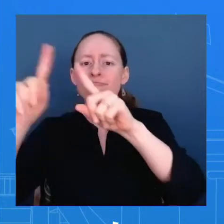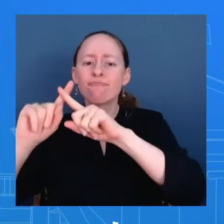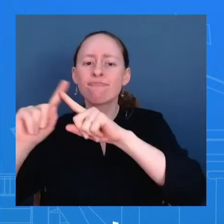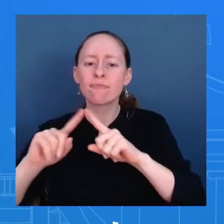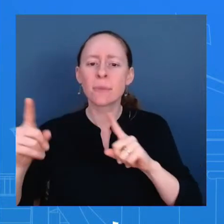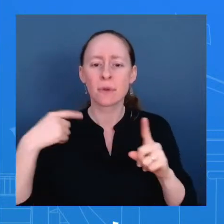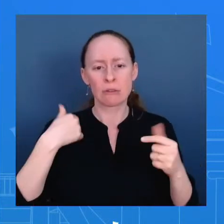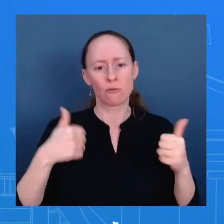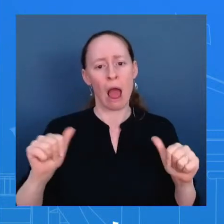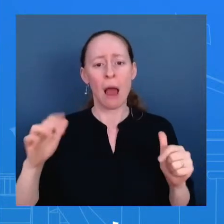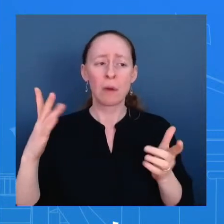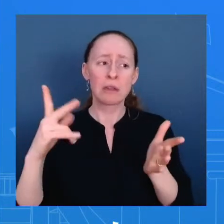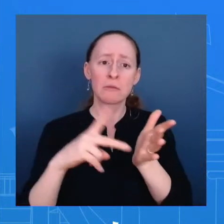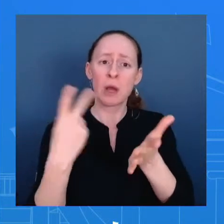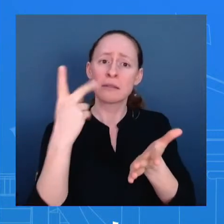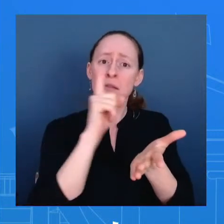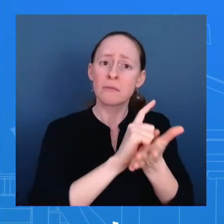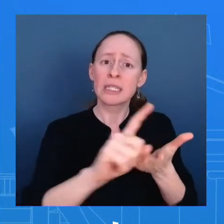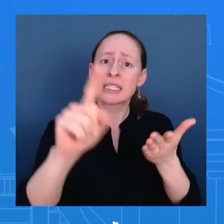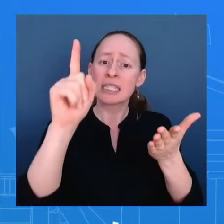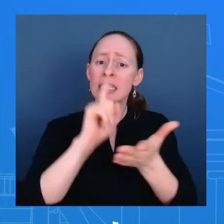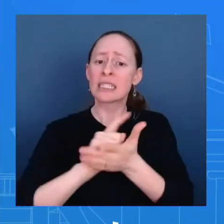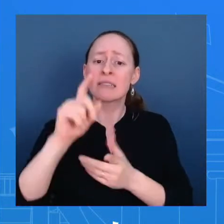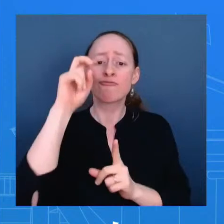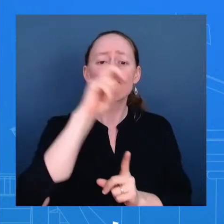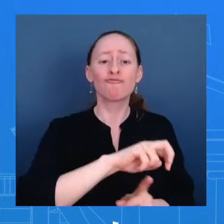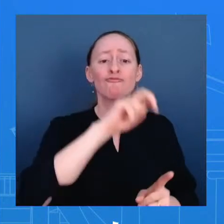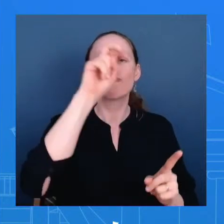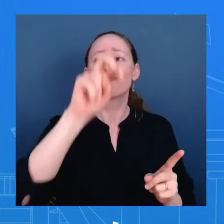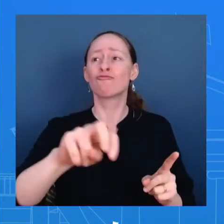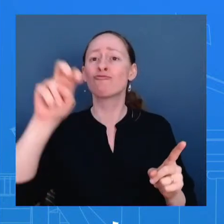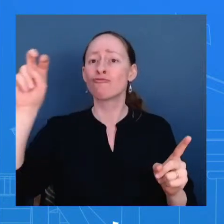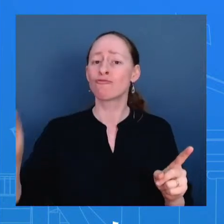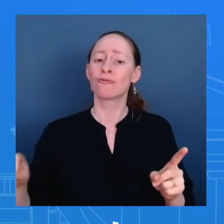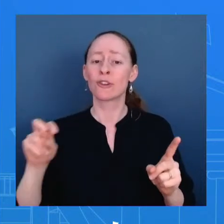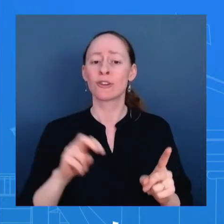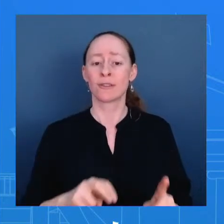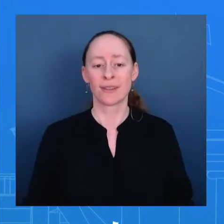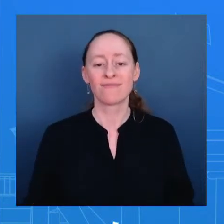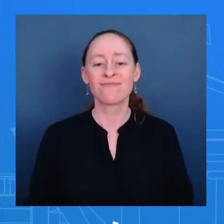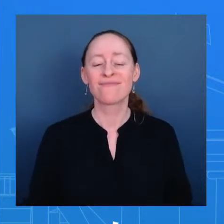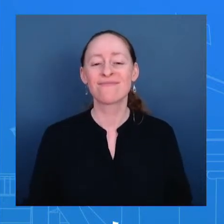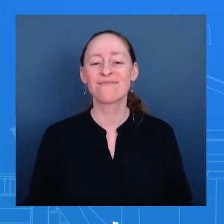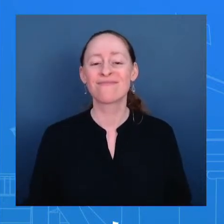what my grandmother and other loved ones might say, "God gave you two ears and one mouth for a reason. You listen twice as much as you talk."